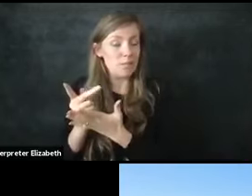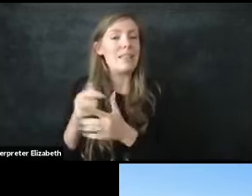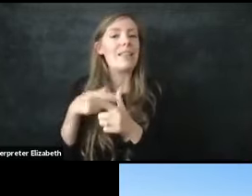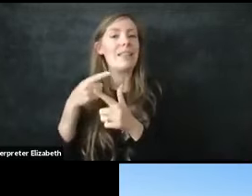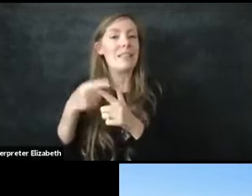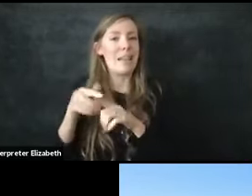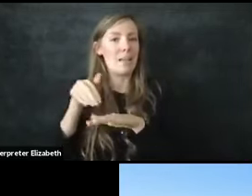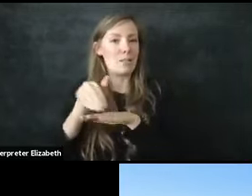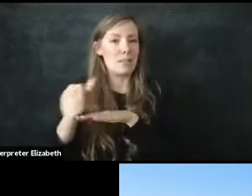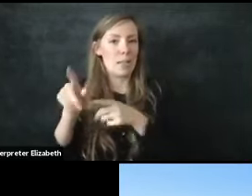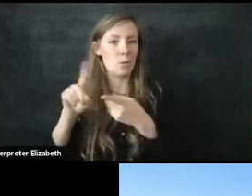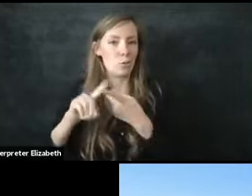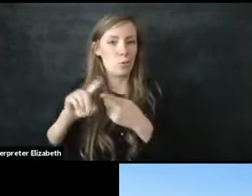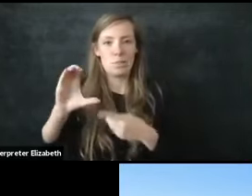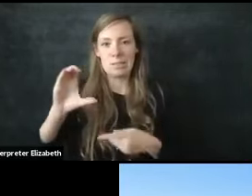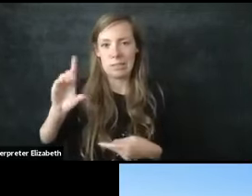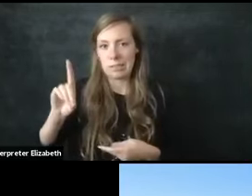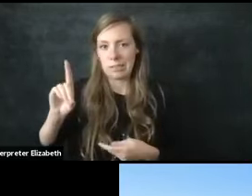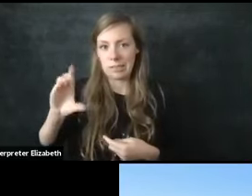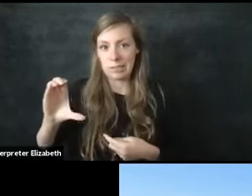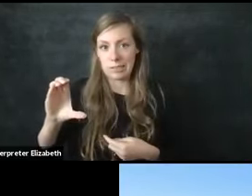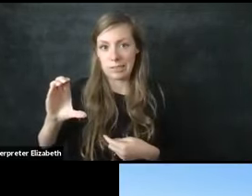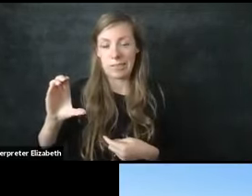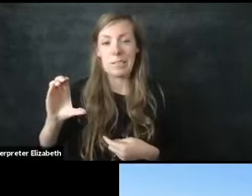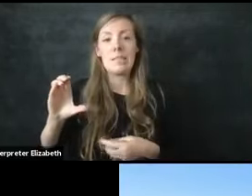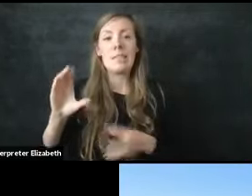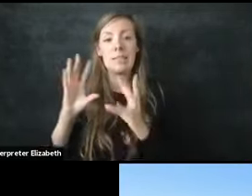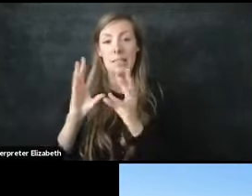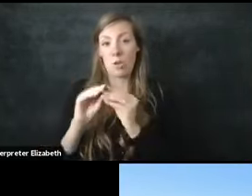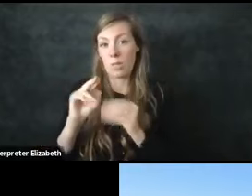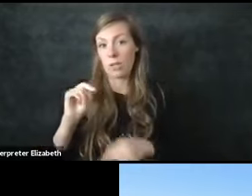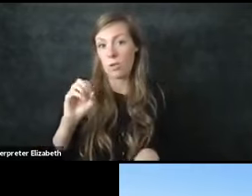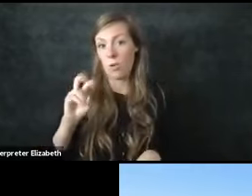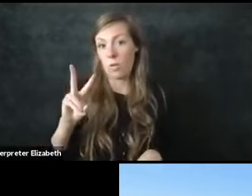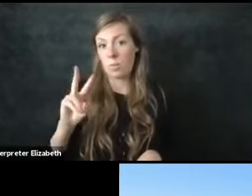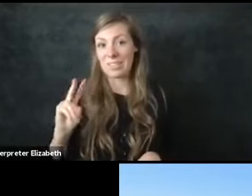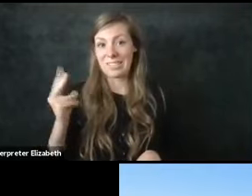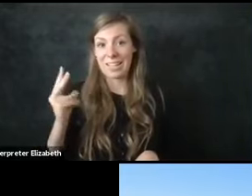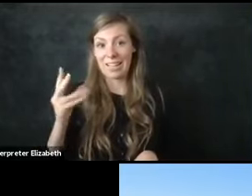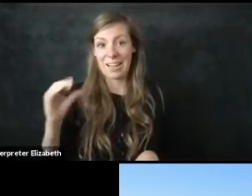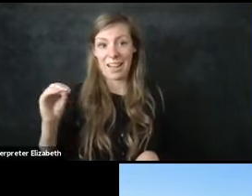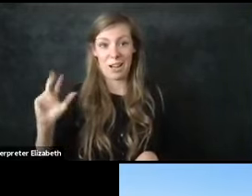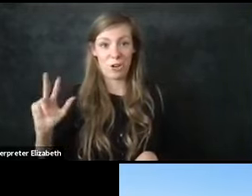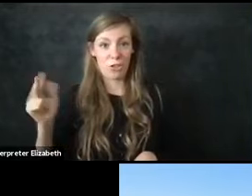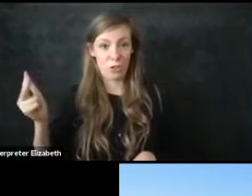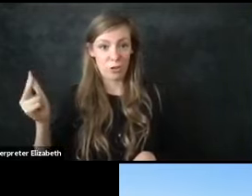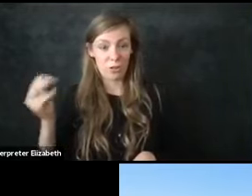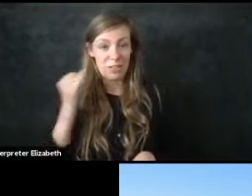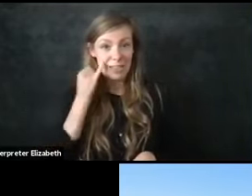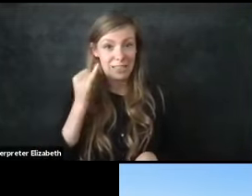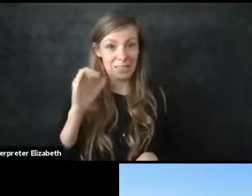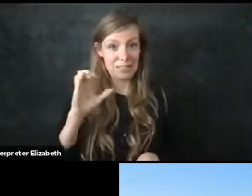for Disease Control and Prevention, which will meet November 2 and third. If the CDC also approves,